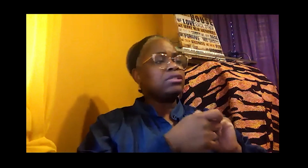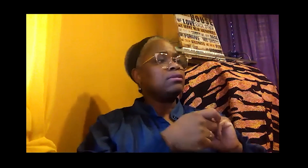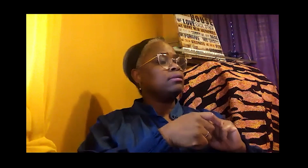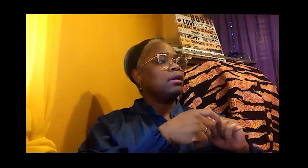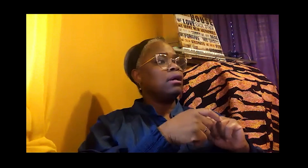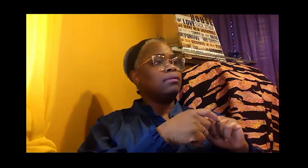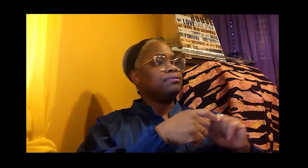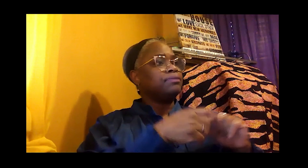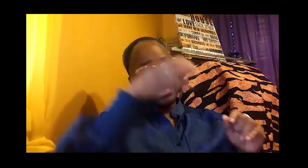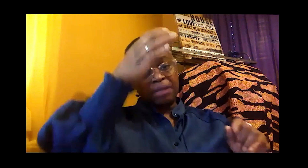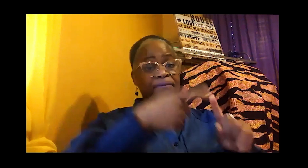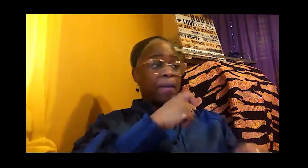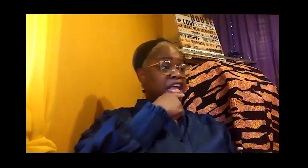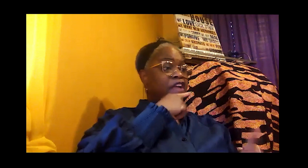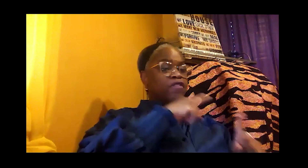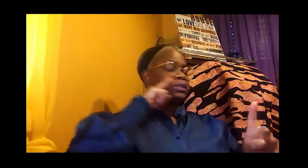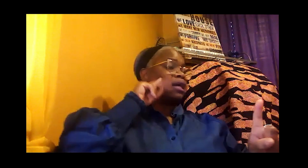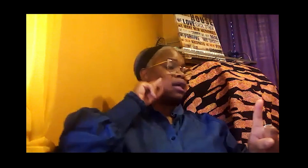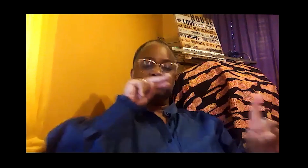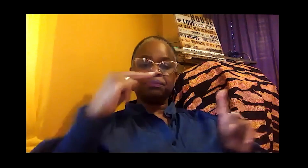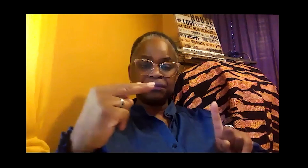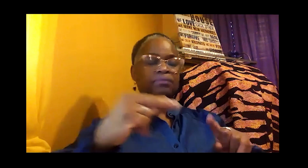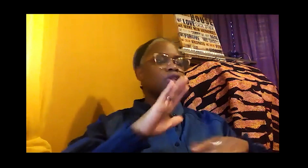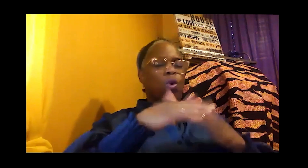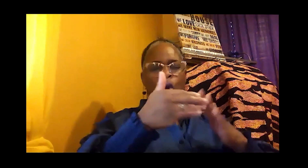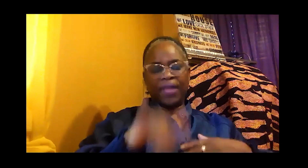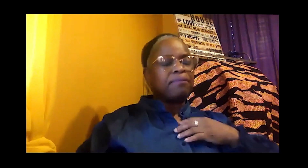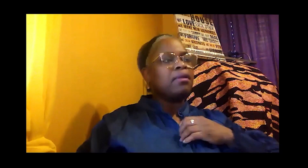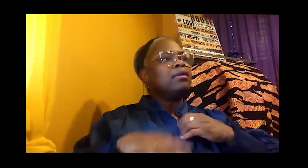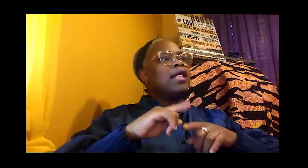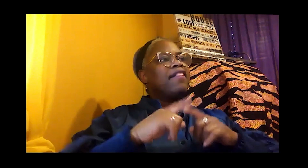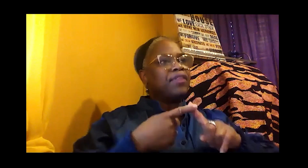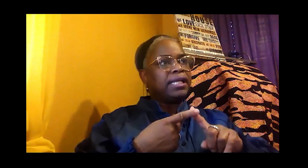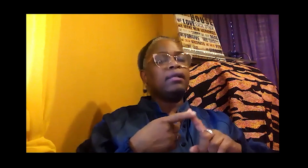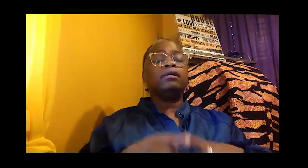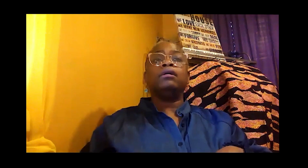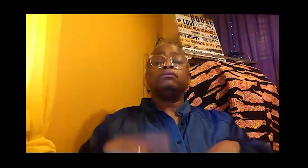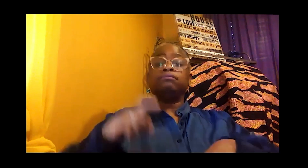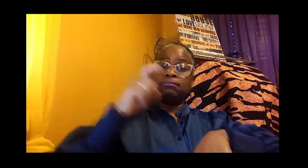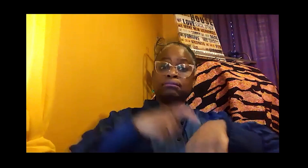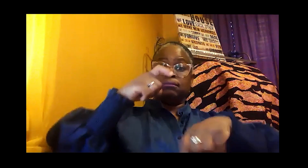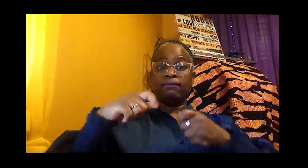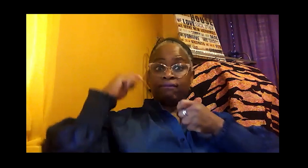the script to change the character's concept from a hearing perspective to a Deaf perspective.